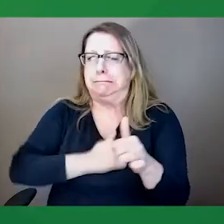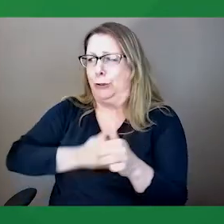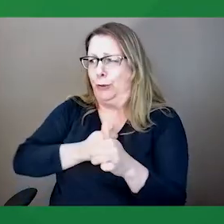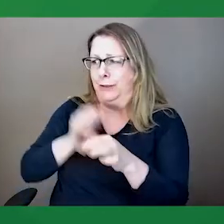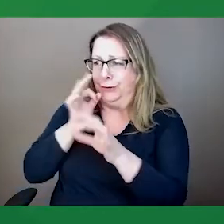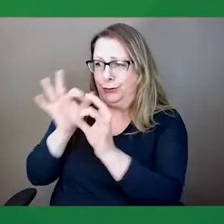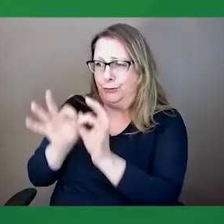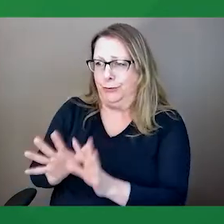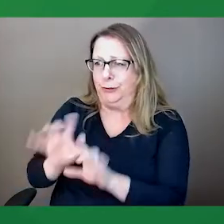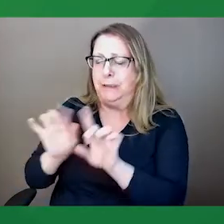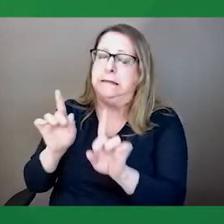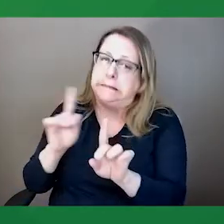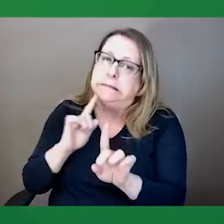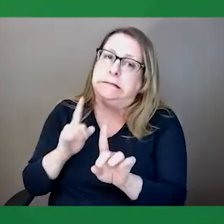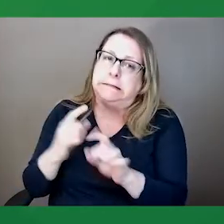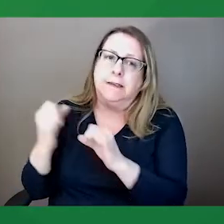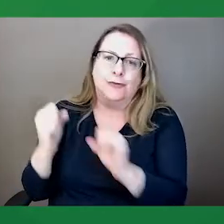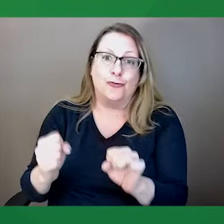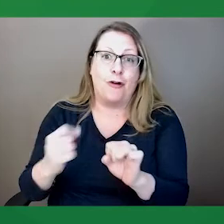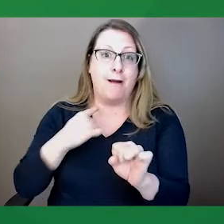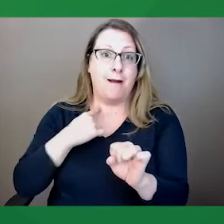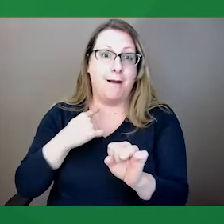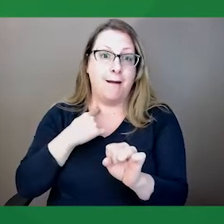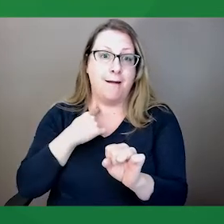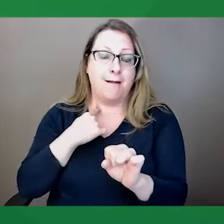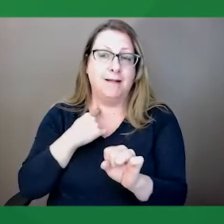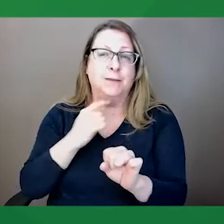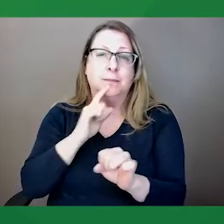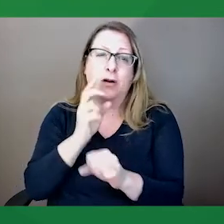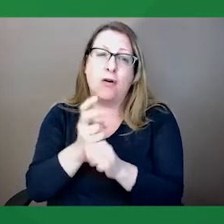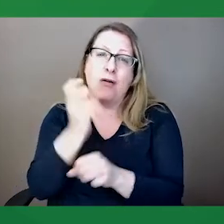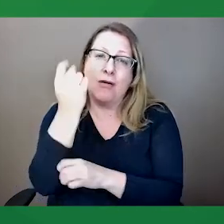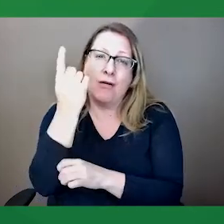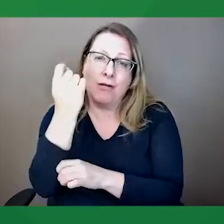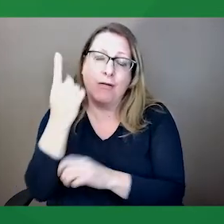I'm gonna start apologizing first to the translation, I have a strong accent,